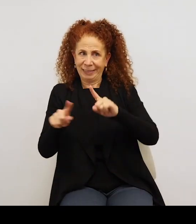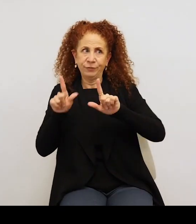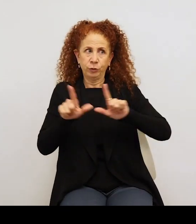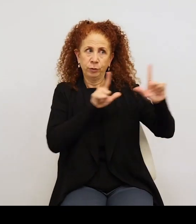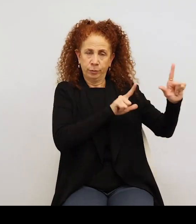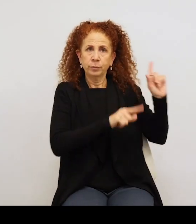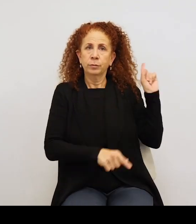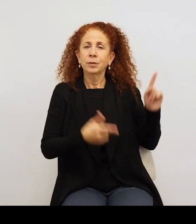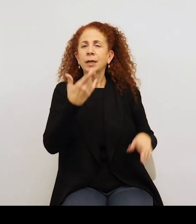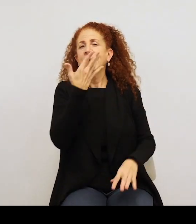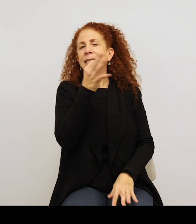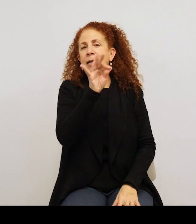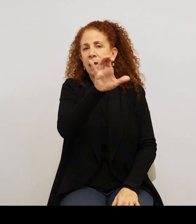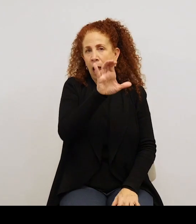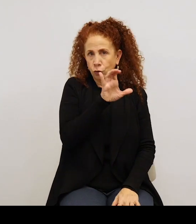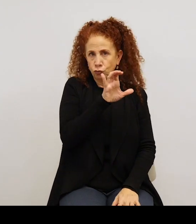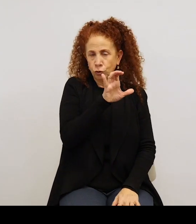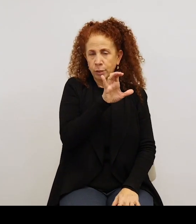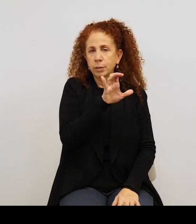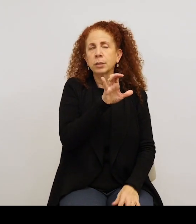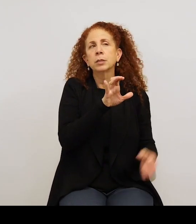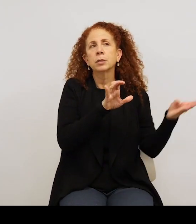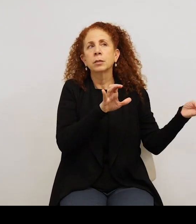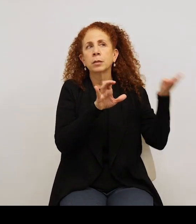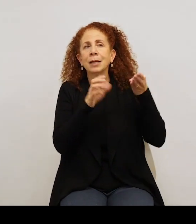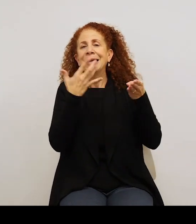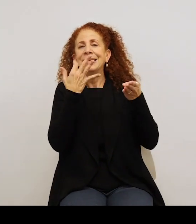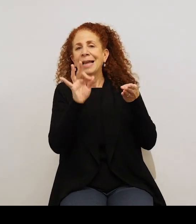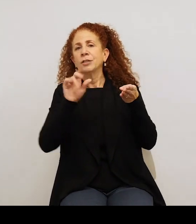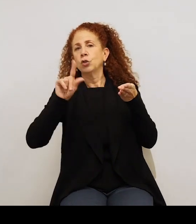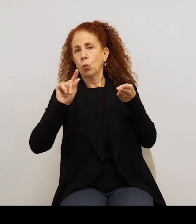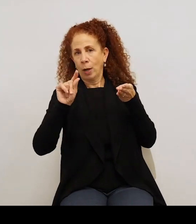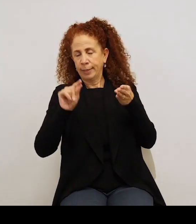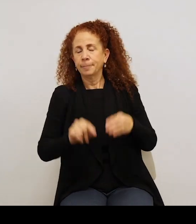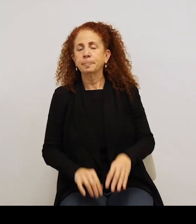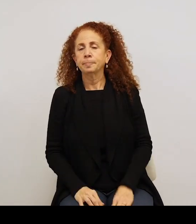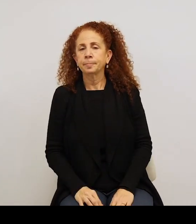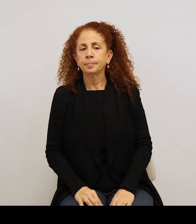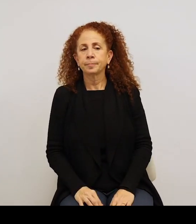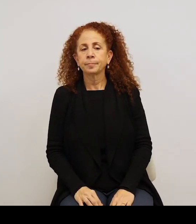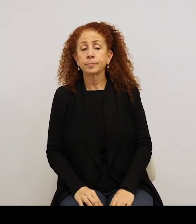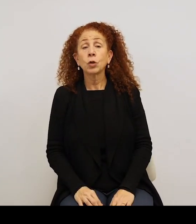around 1900, Potsdamer Platz, I think, around the 1920s. And you can see, first of all, all the bustle,